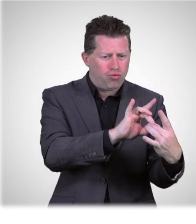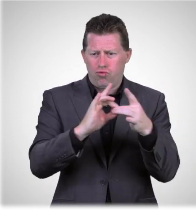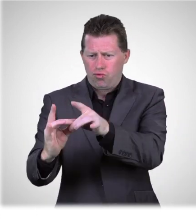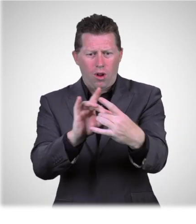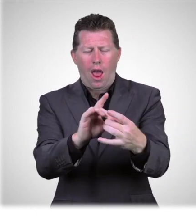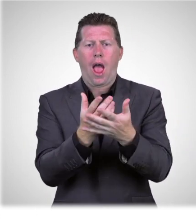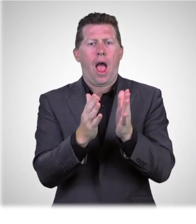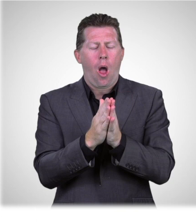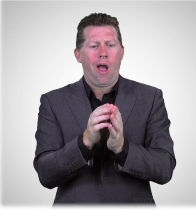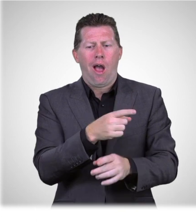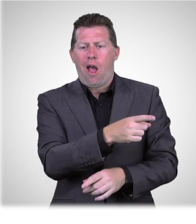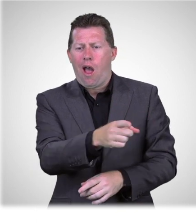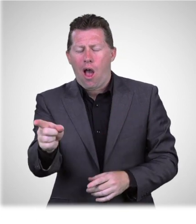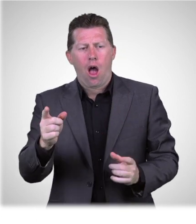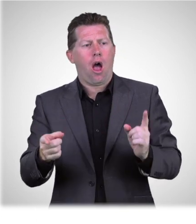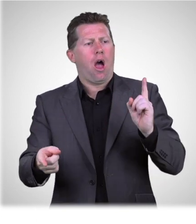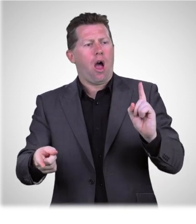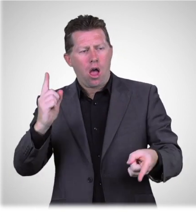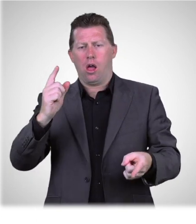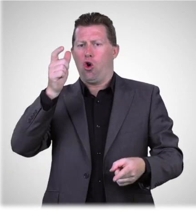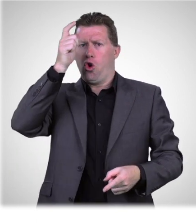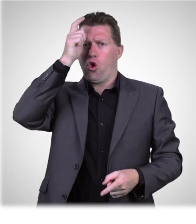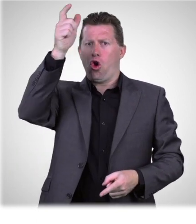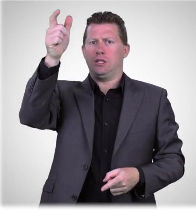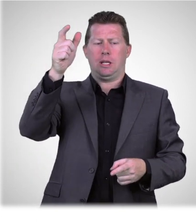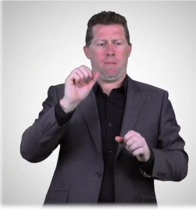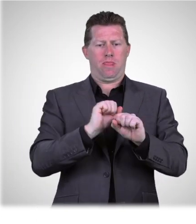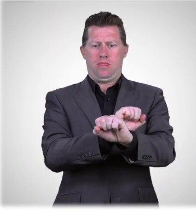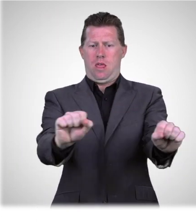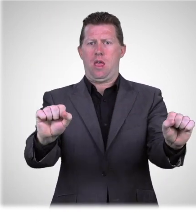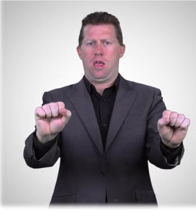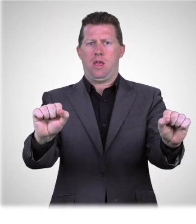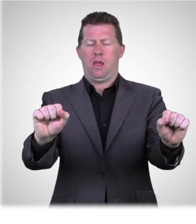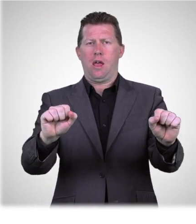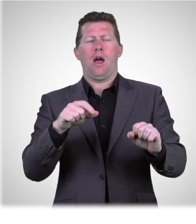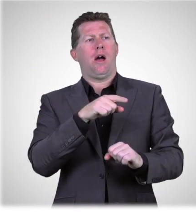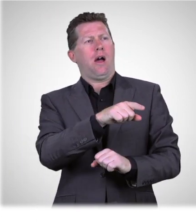This can help deepen students understanding of a concept and help students synthesise multiple